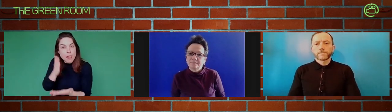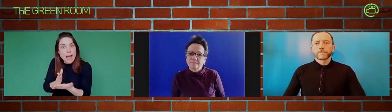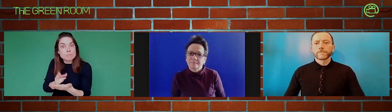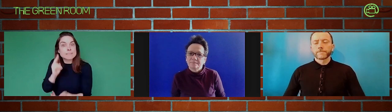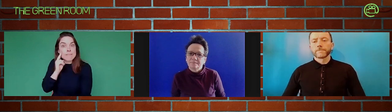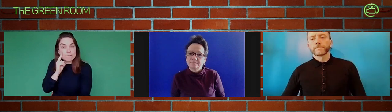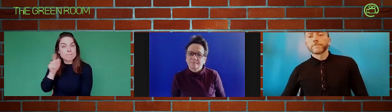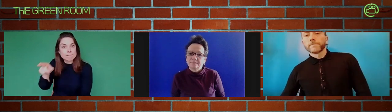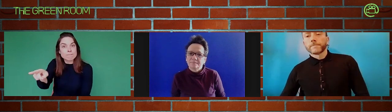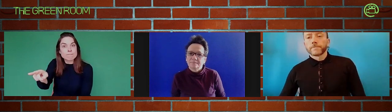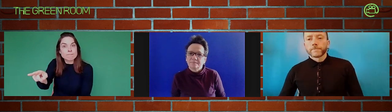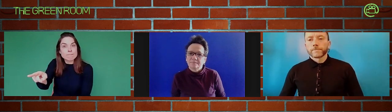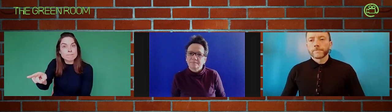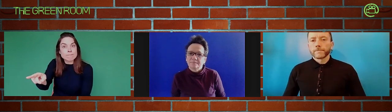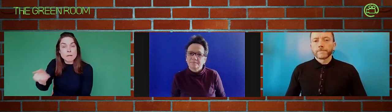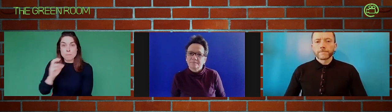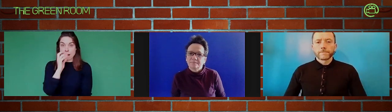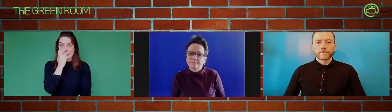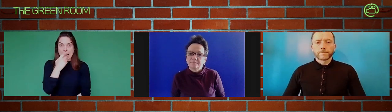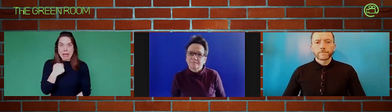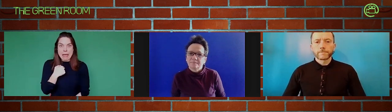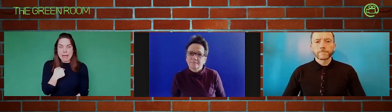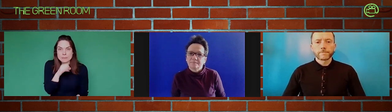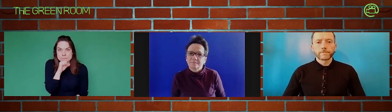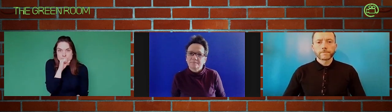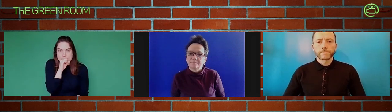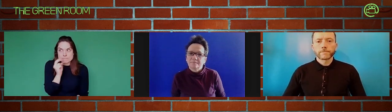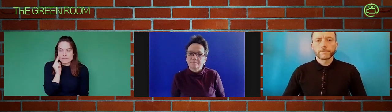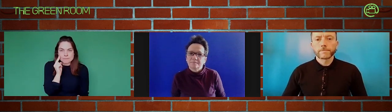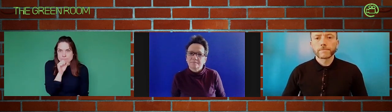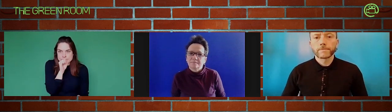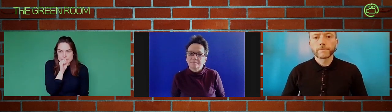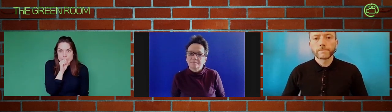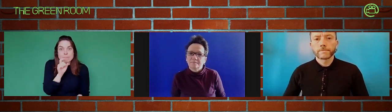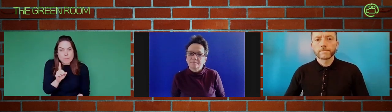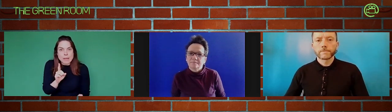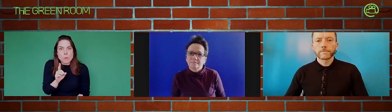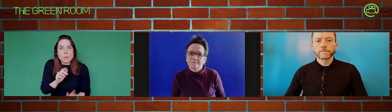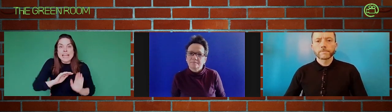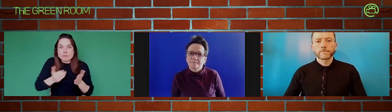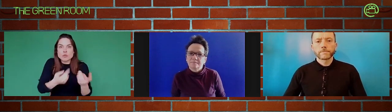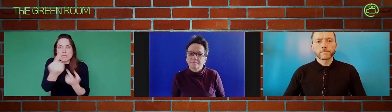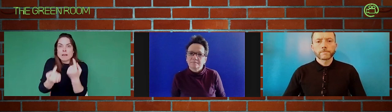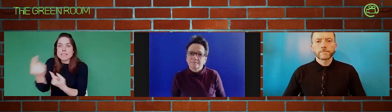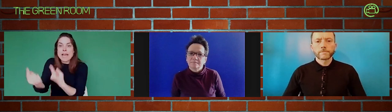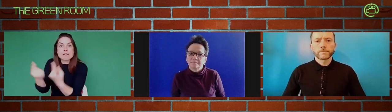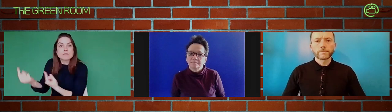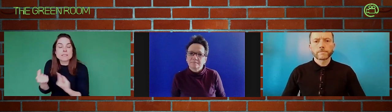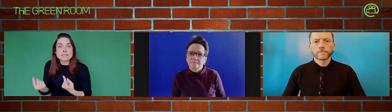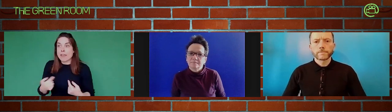she kind of just did this moment of you know introducing ourselves and she goes, 'Hello, I'm Clare and I'm deaf too'.